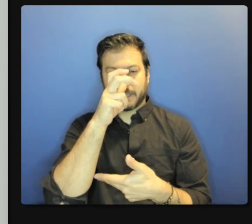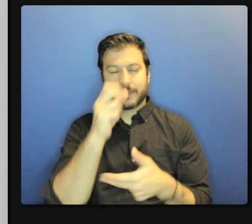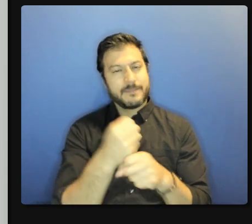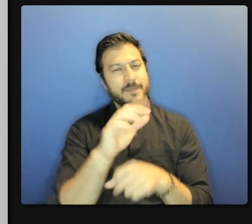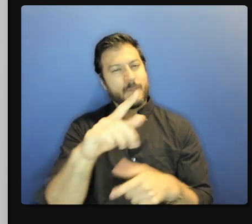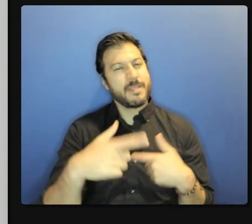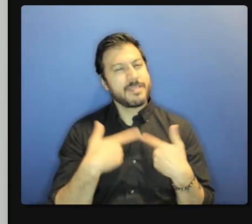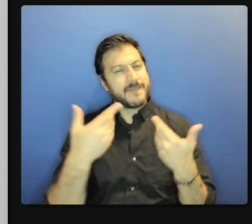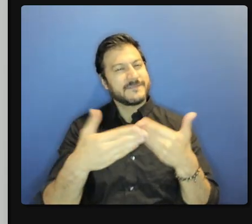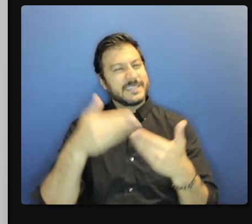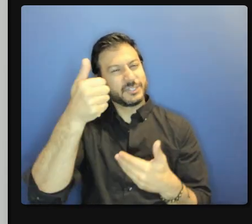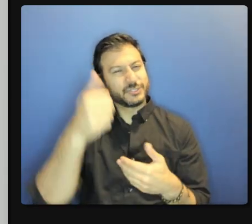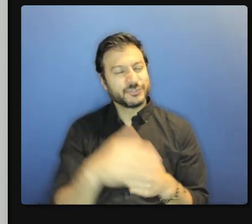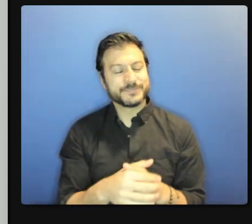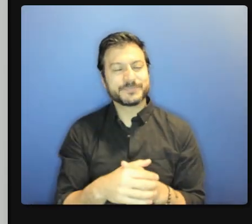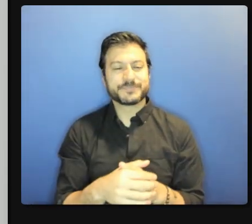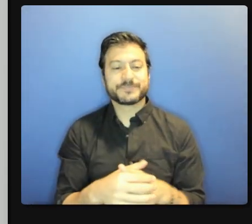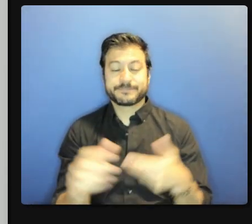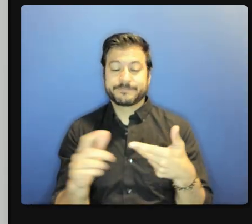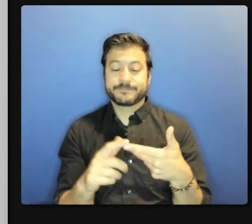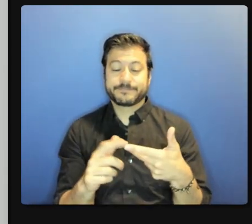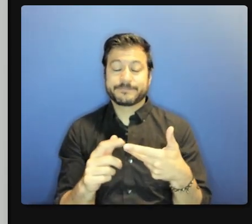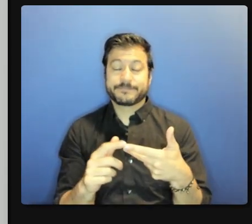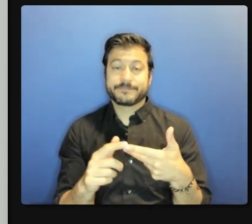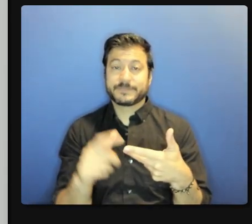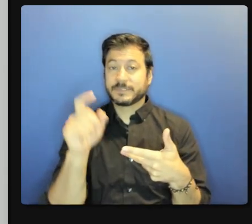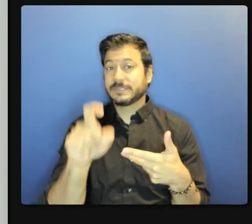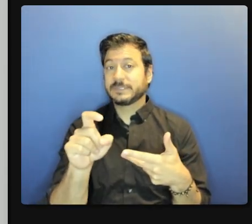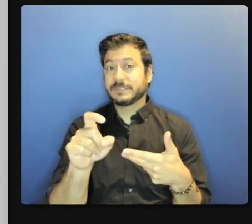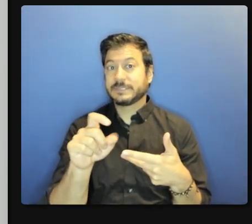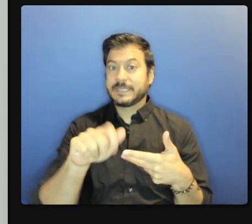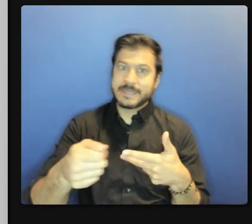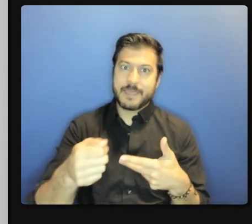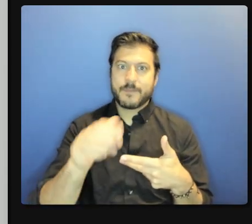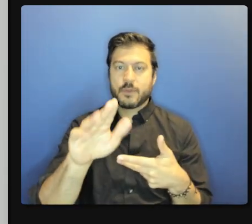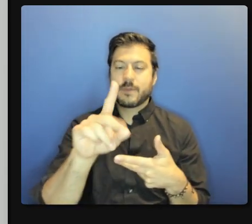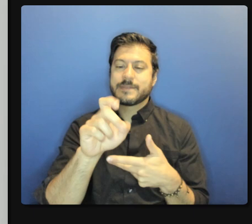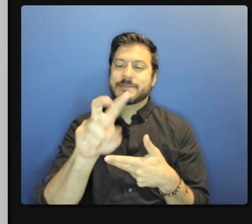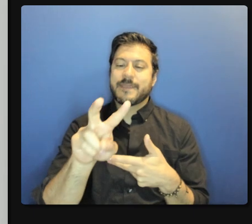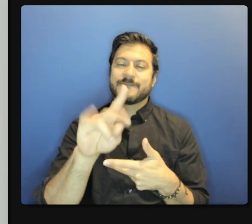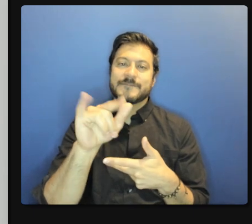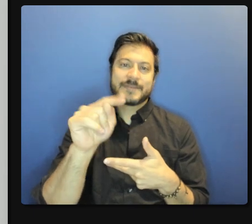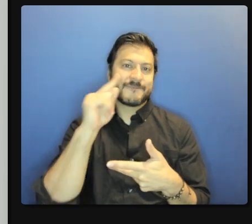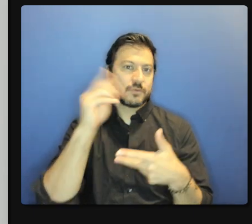It will make your life easier in the long run. Next you need to enable your dev kit for streaming